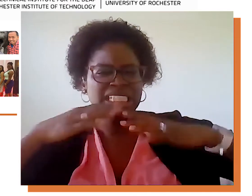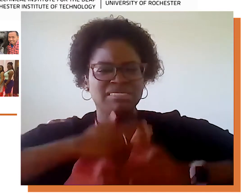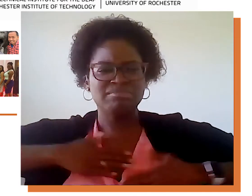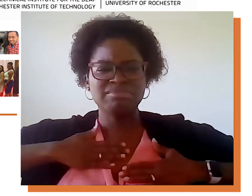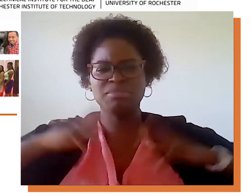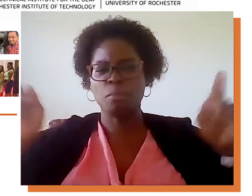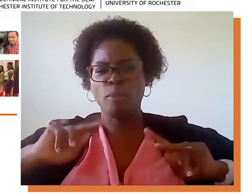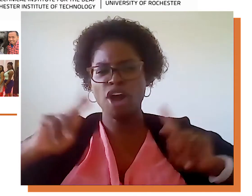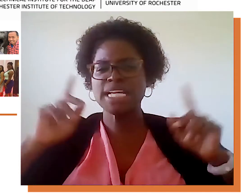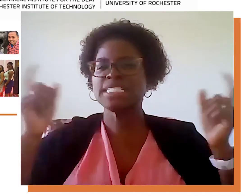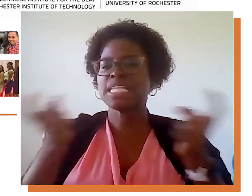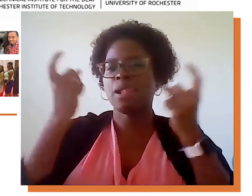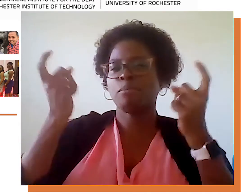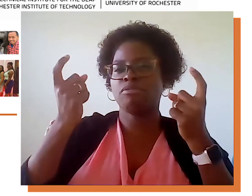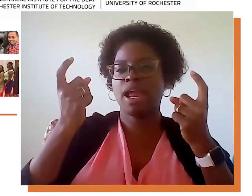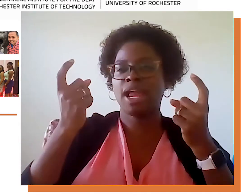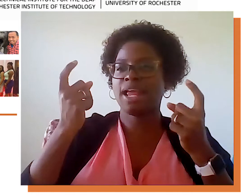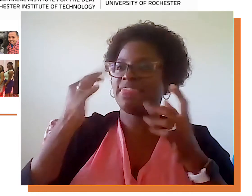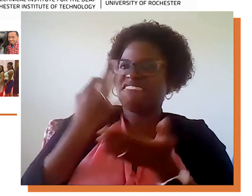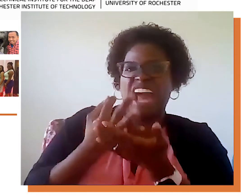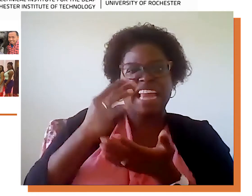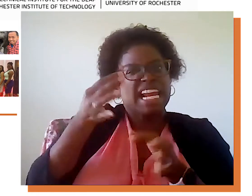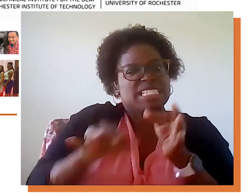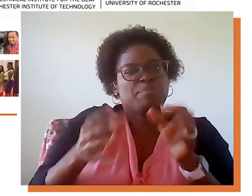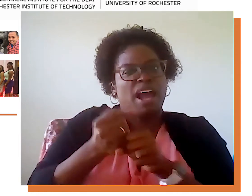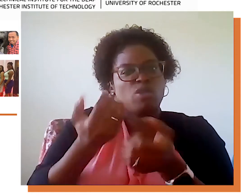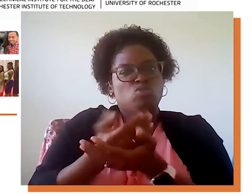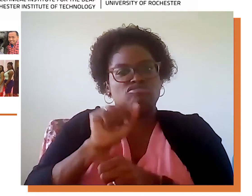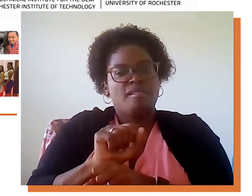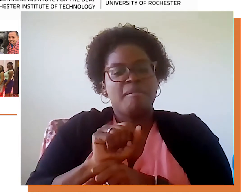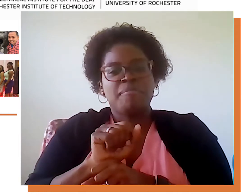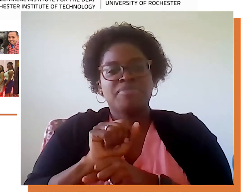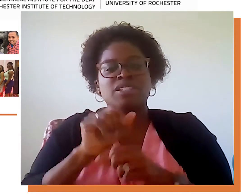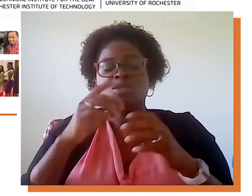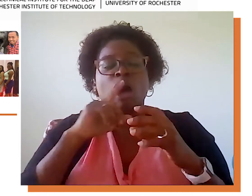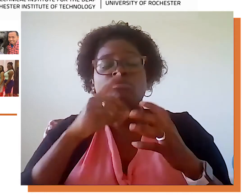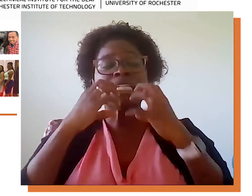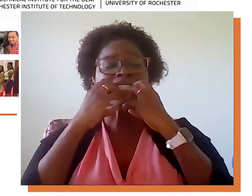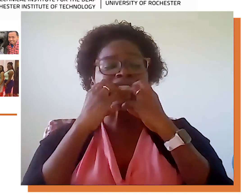we still get together via Zoom. We find ways to stay connected and support one another,